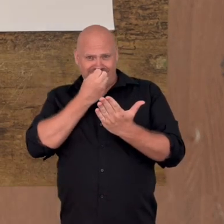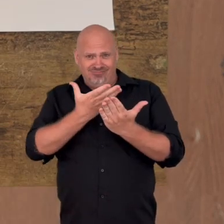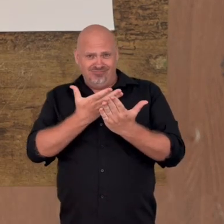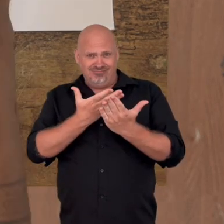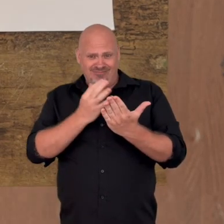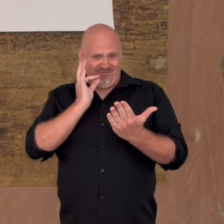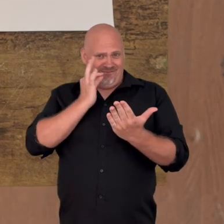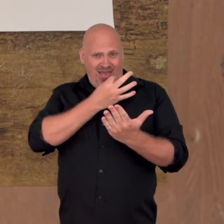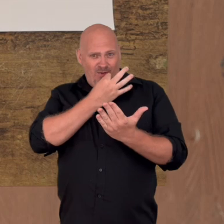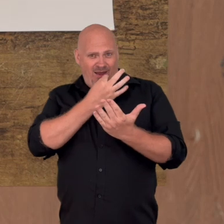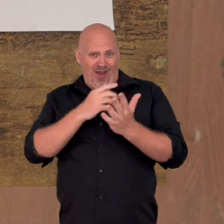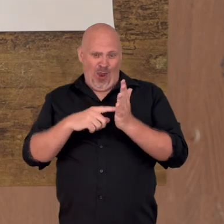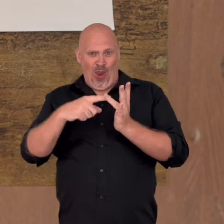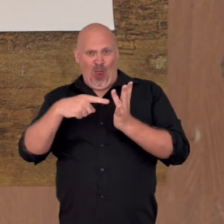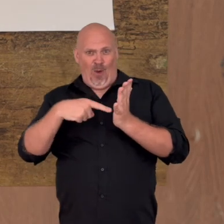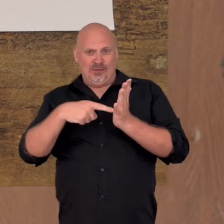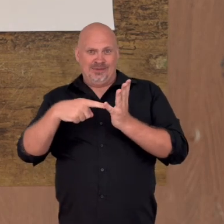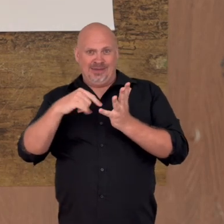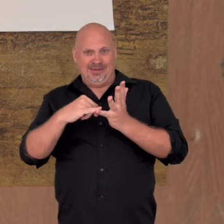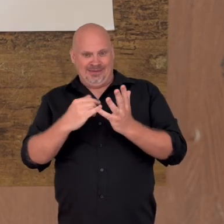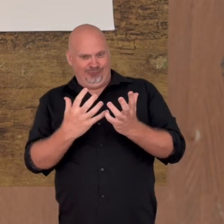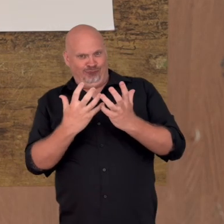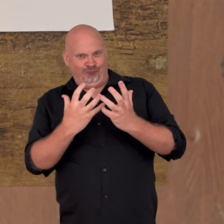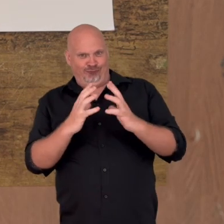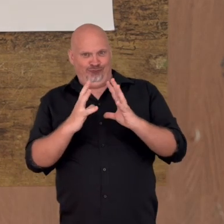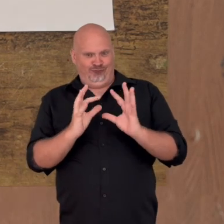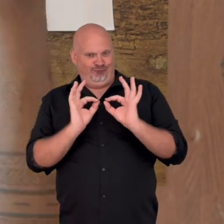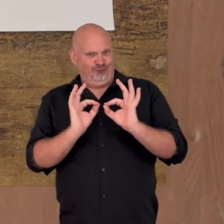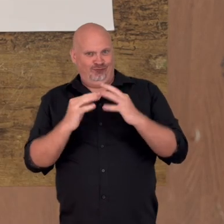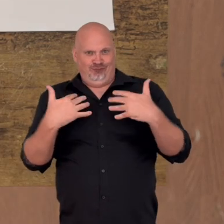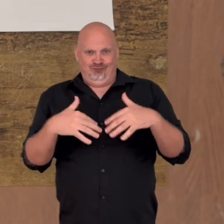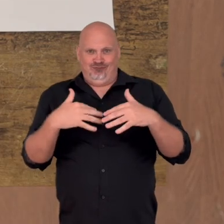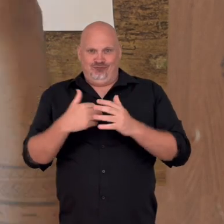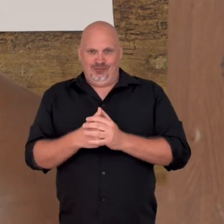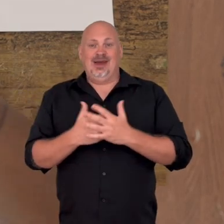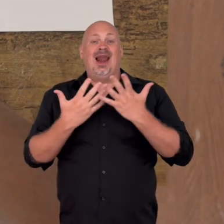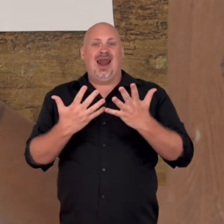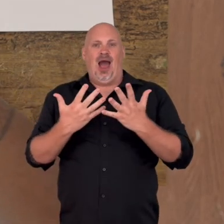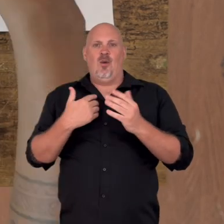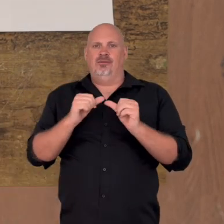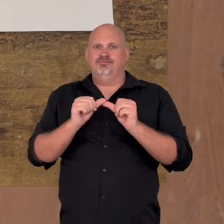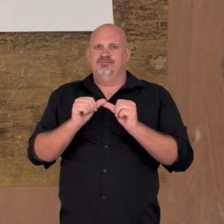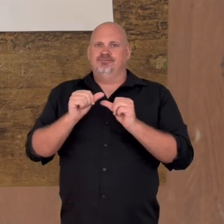now we go to the other the details of the lotus flower